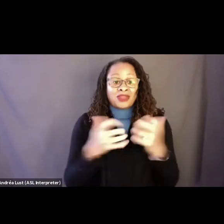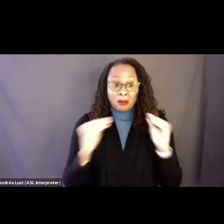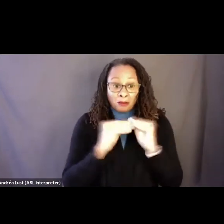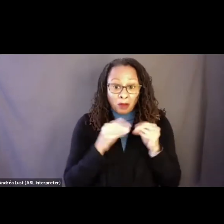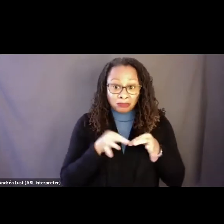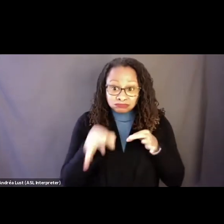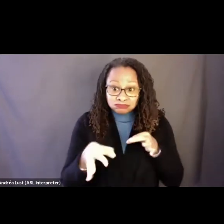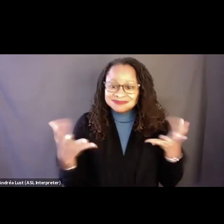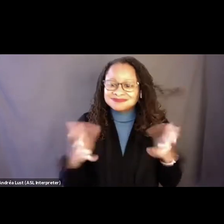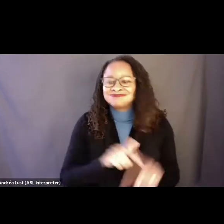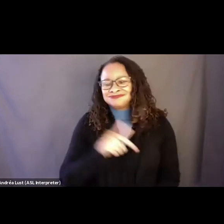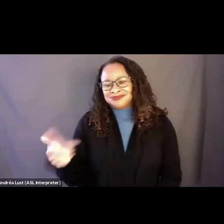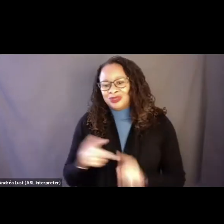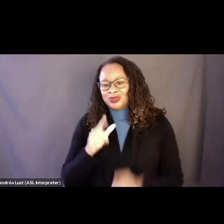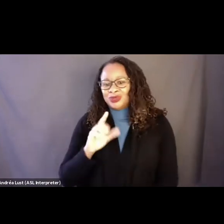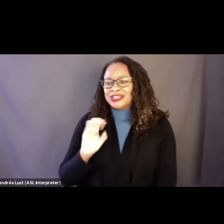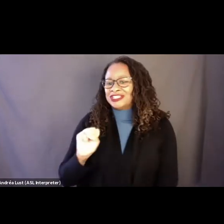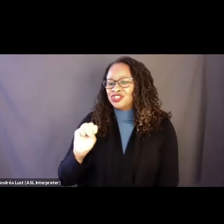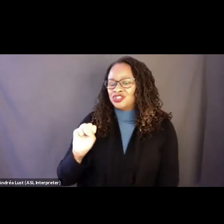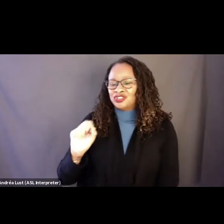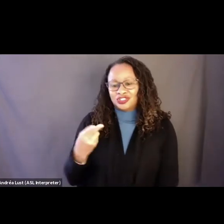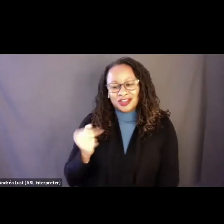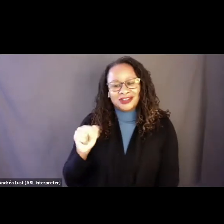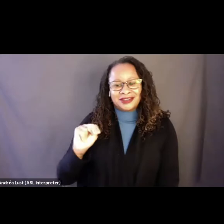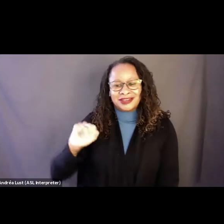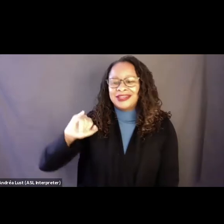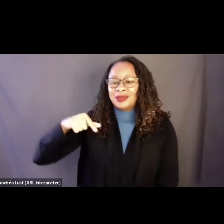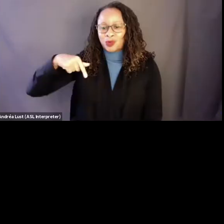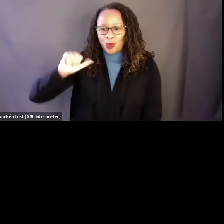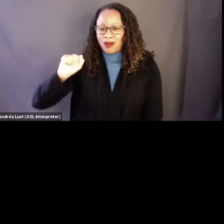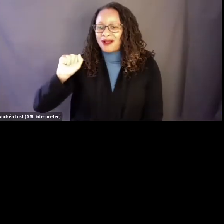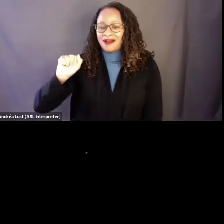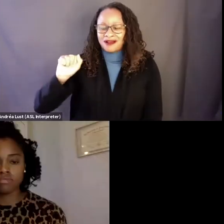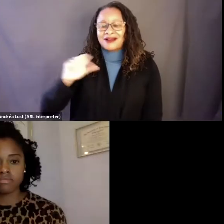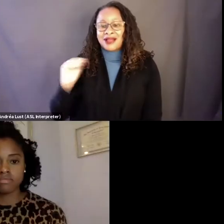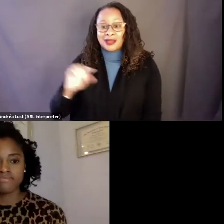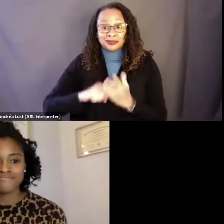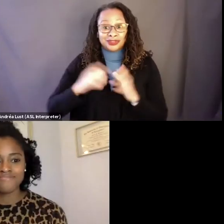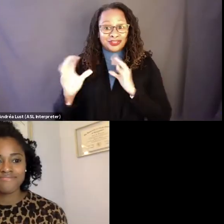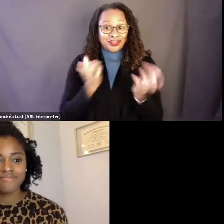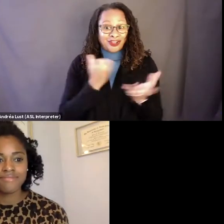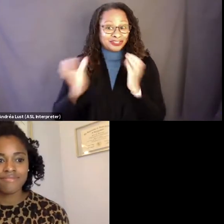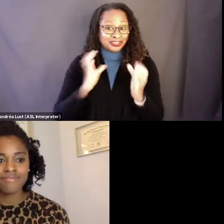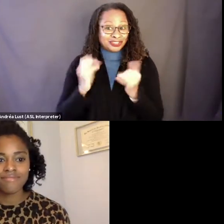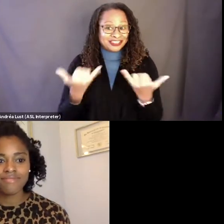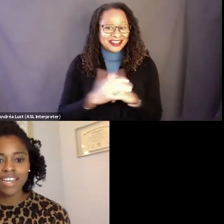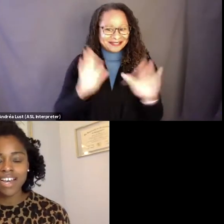I'm gonna hand this over to Shaniqua and we can get this conversation started. Welcome Shaniqua.